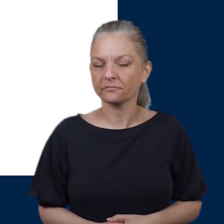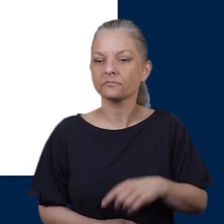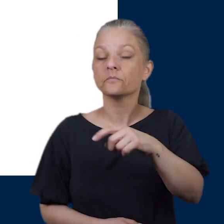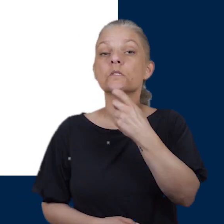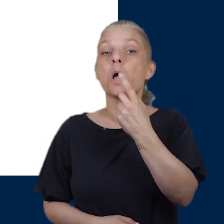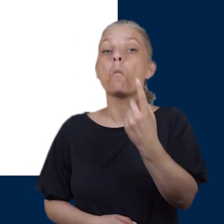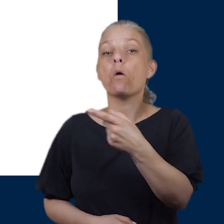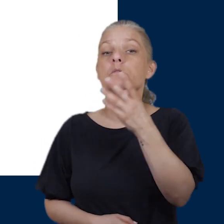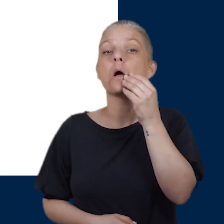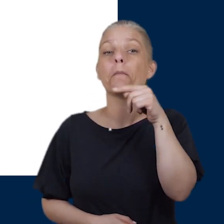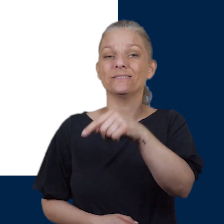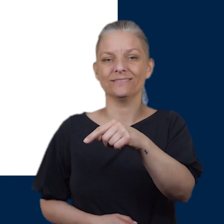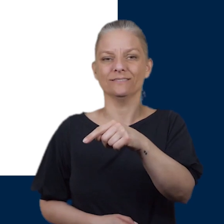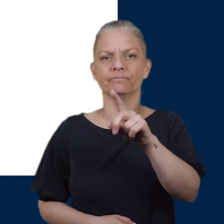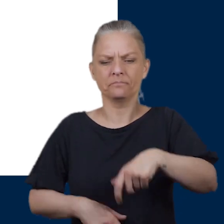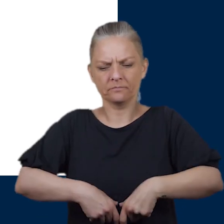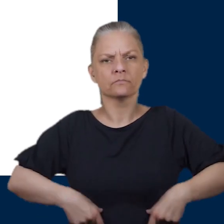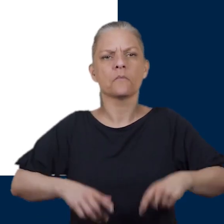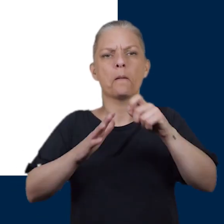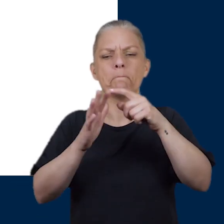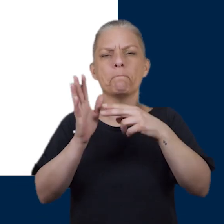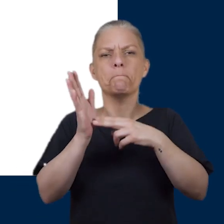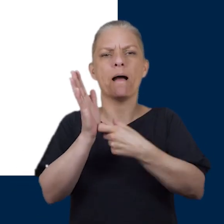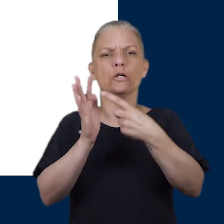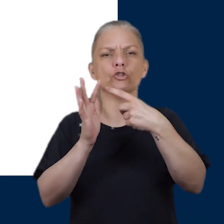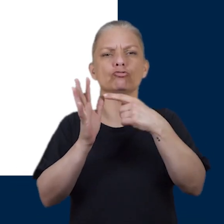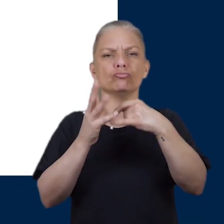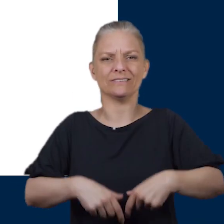insulin and the person immediately needs insulin injections to control blood glucose levels.